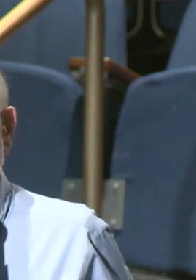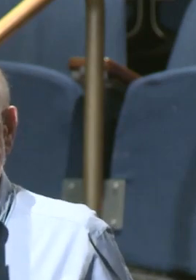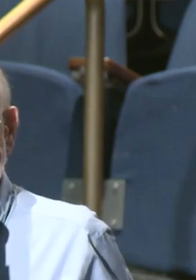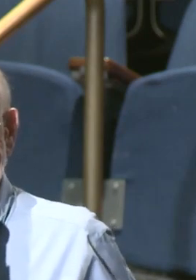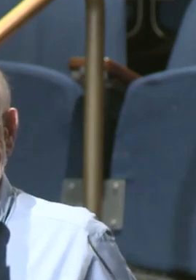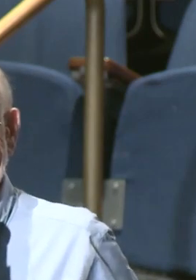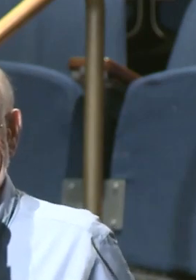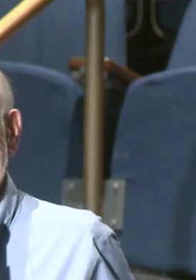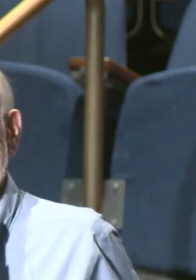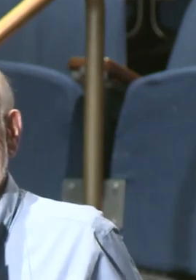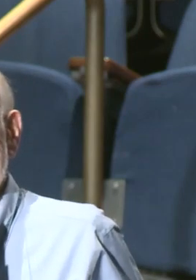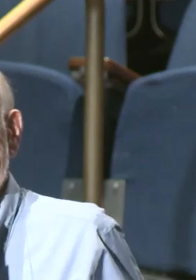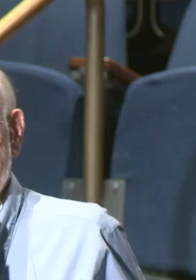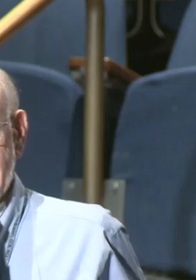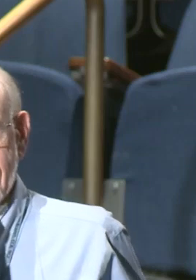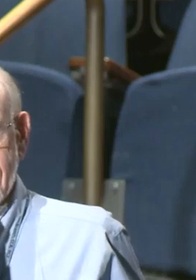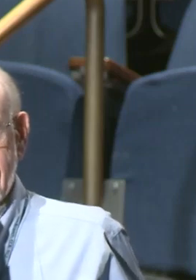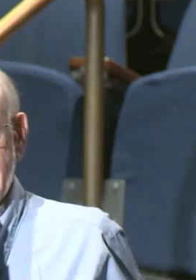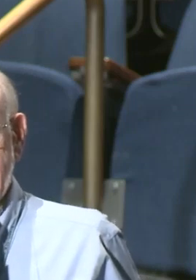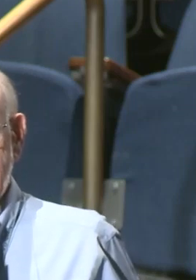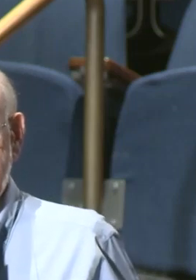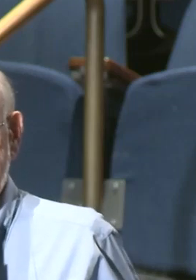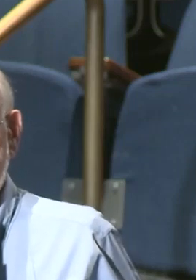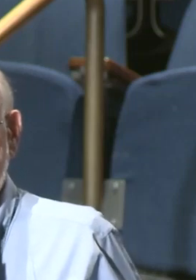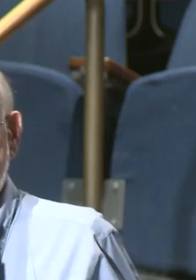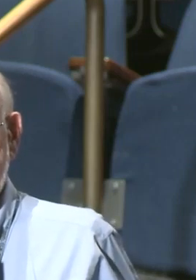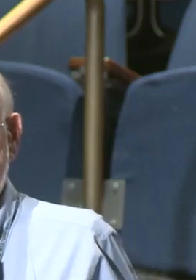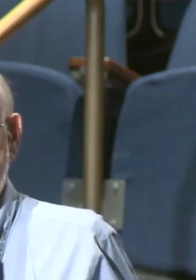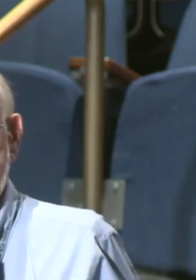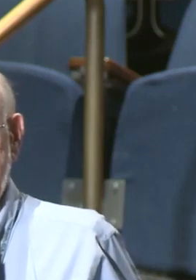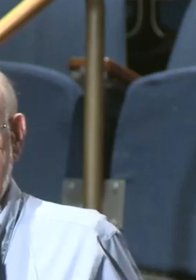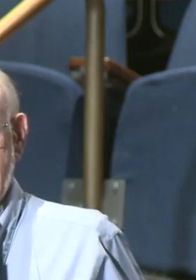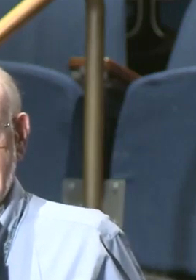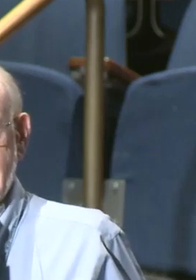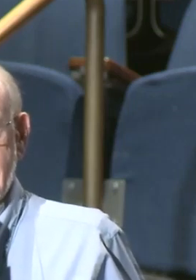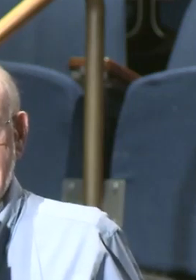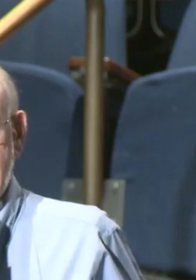YEAH WE DIDN'T DO THIS OBVIOUSLY IN HUMANS. BUT